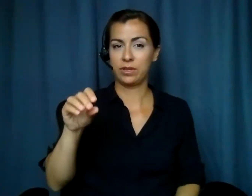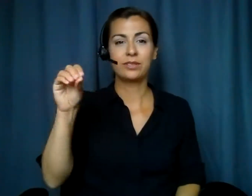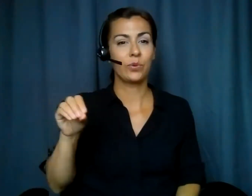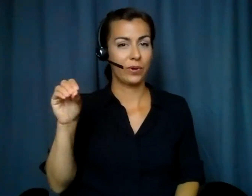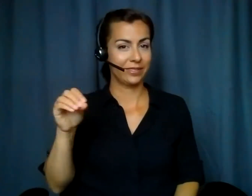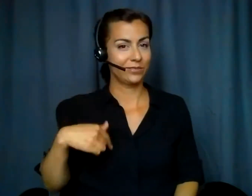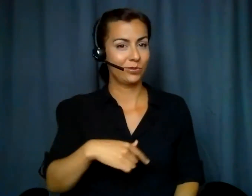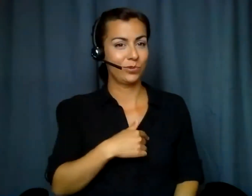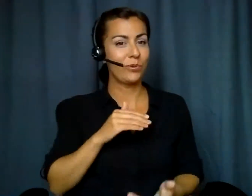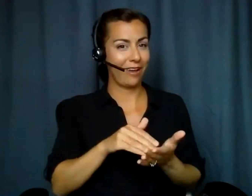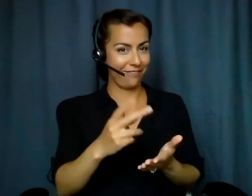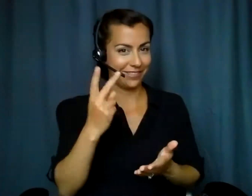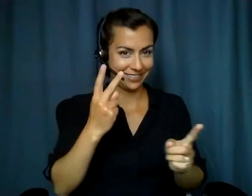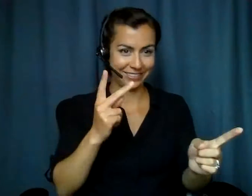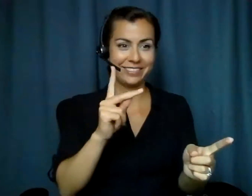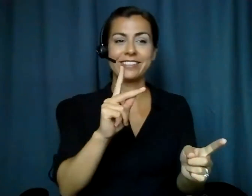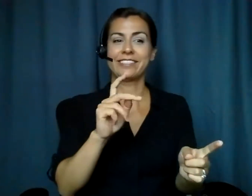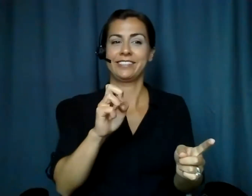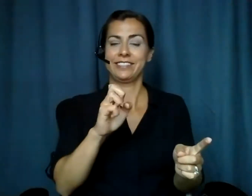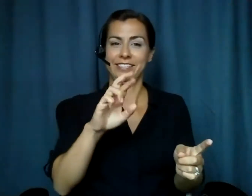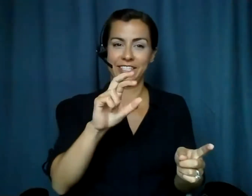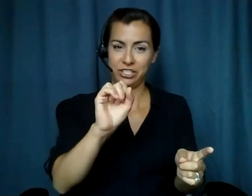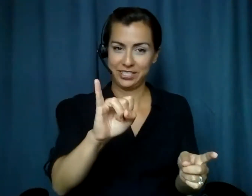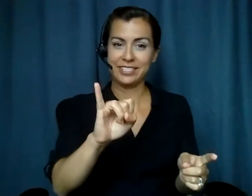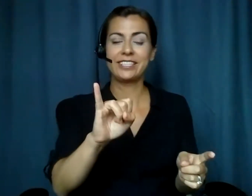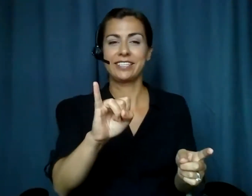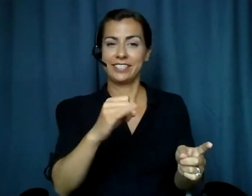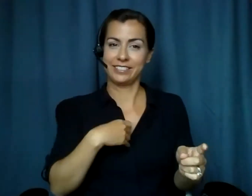days. The webinar is also streaming on the